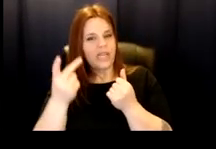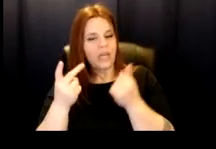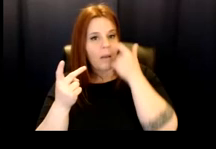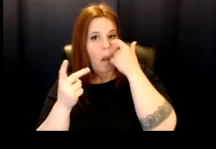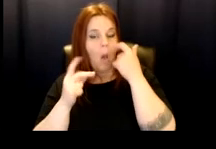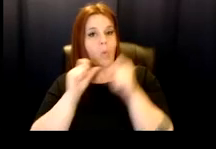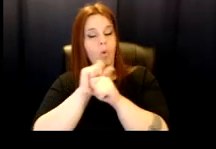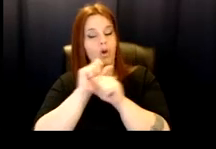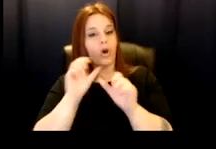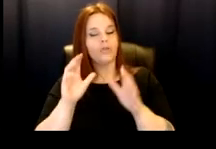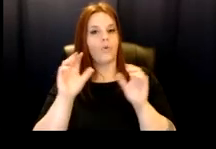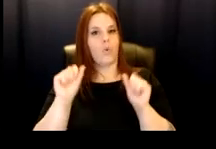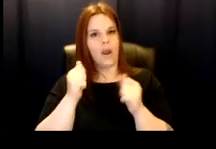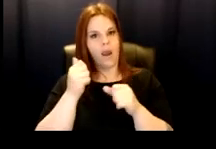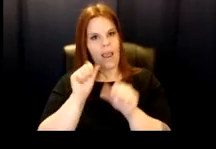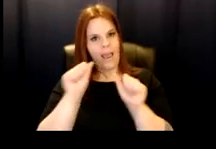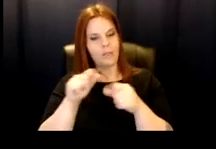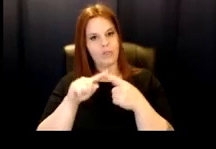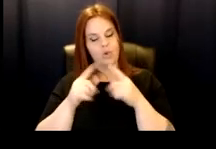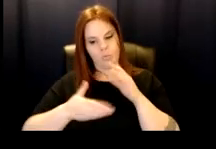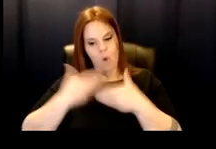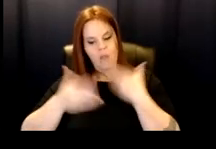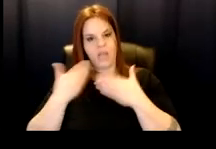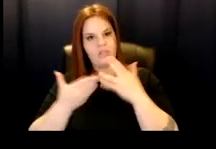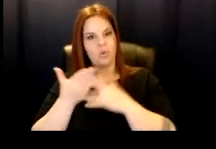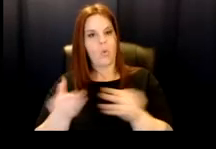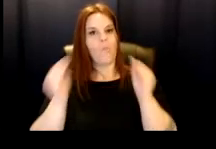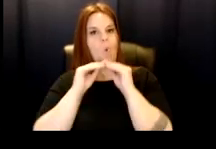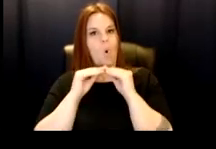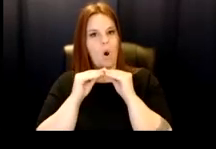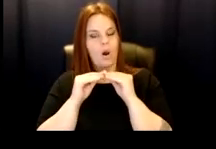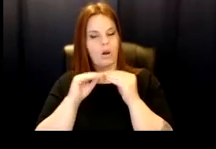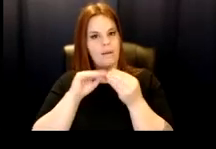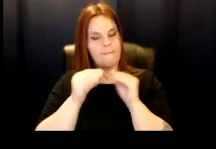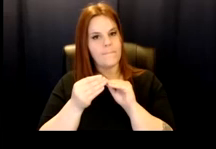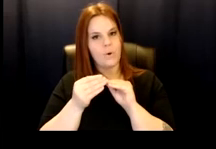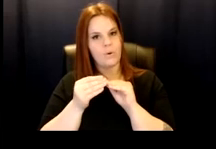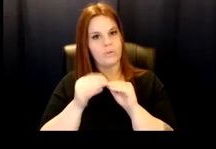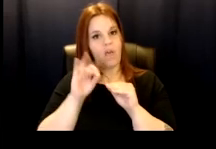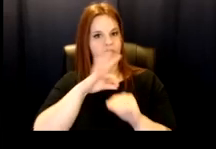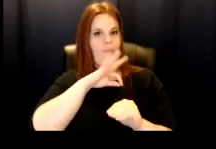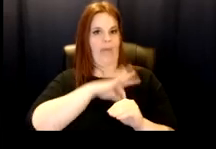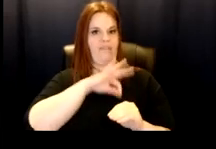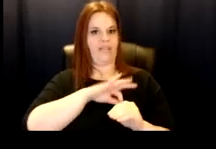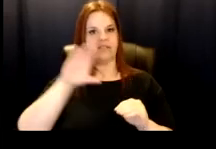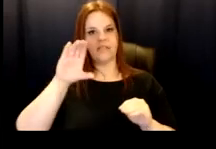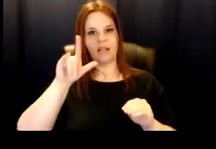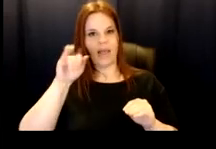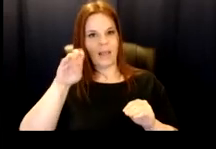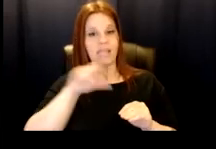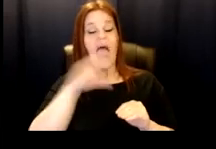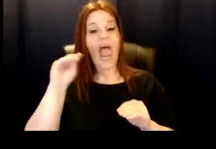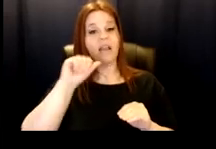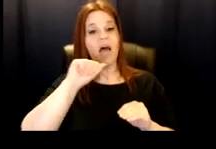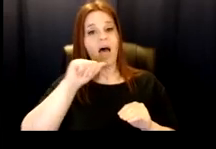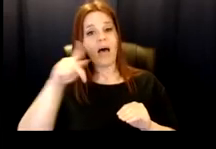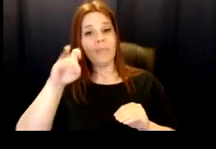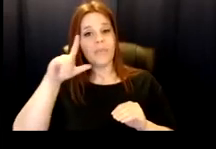to process through a greater number of benefits claims and appeals and were getting benefits